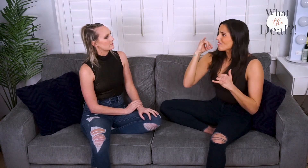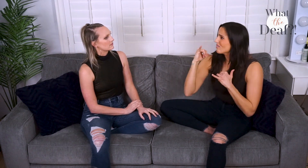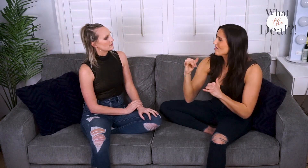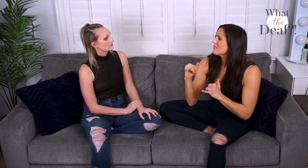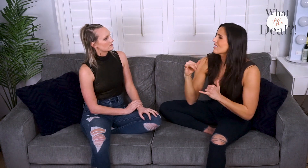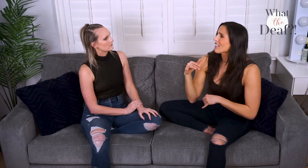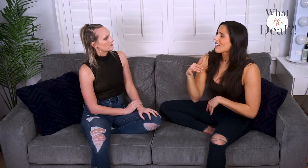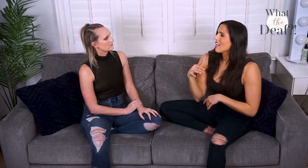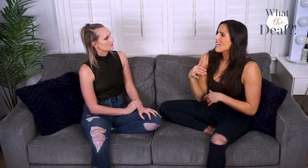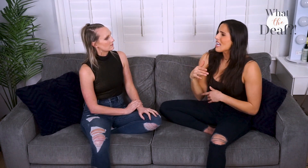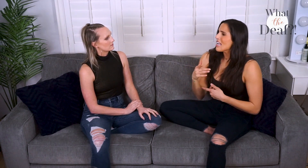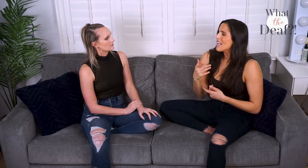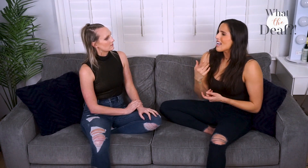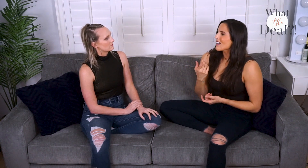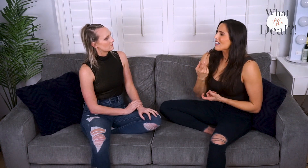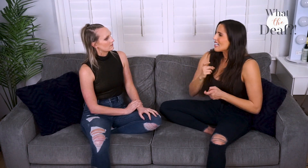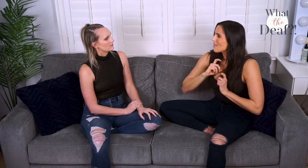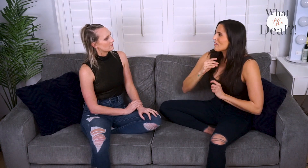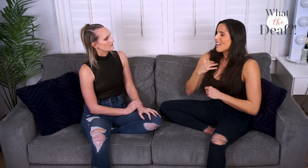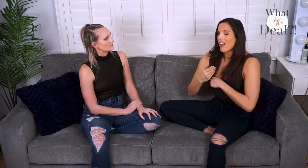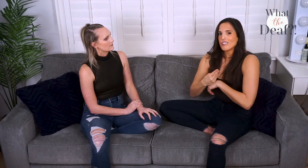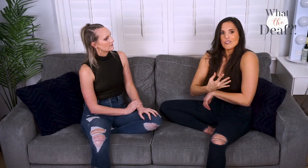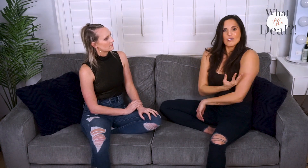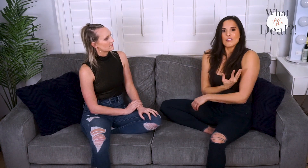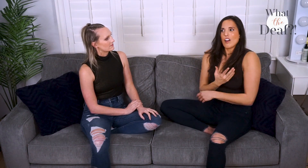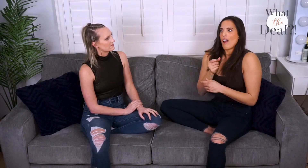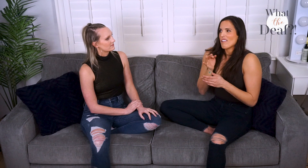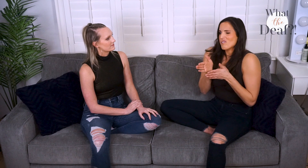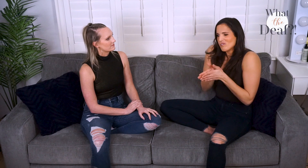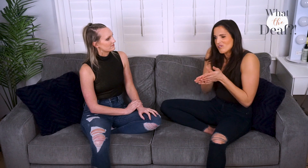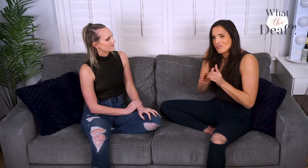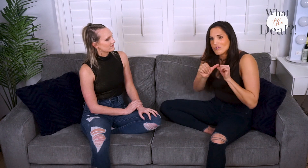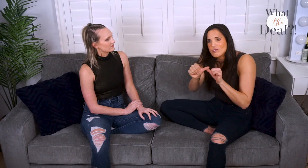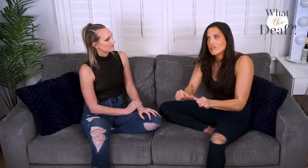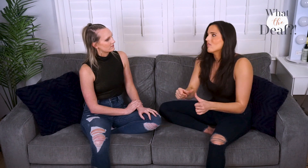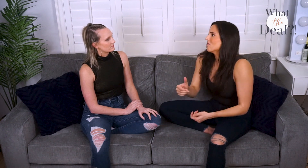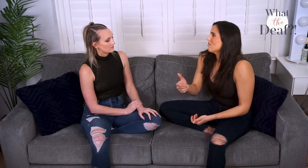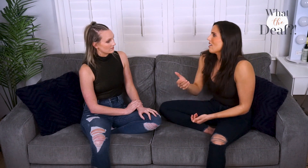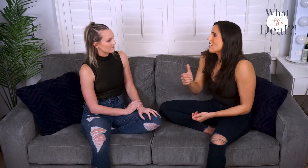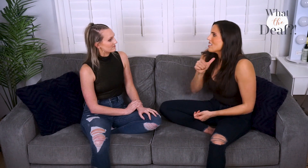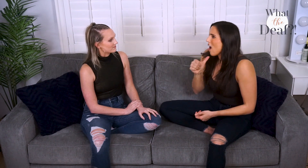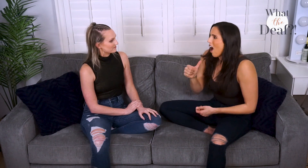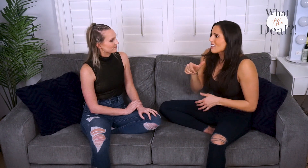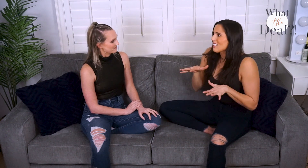and like minded, it gives me the drive and determination to continue,